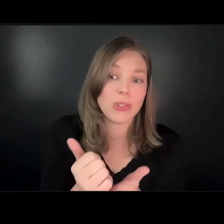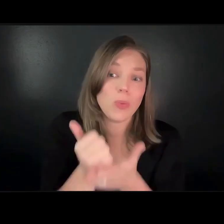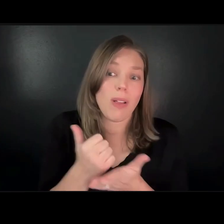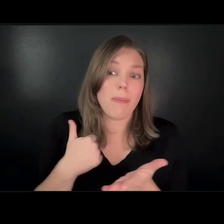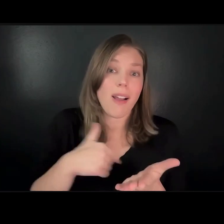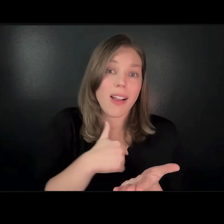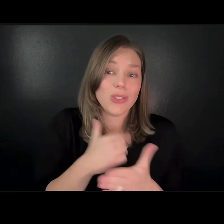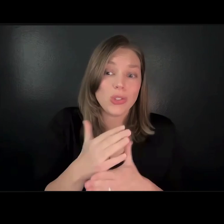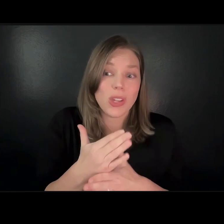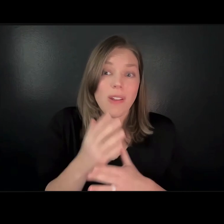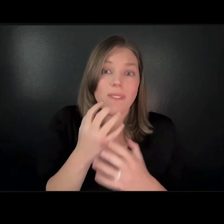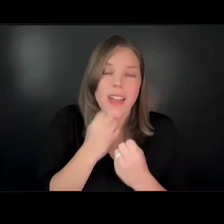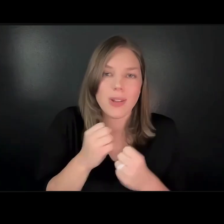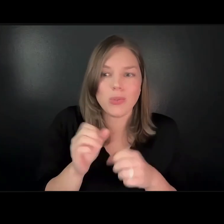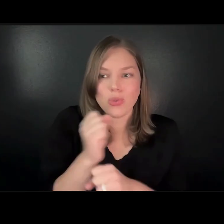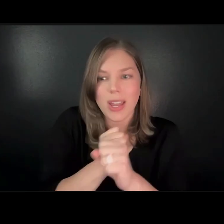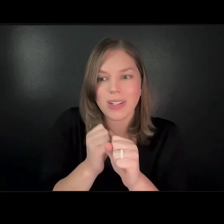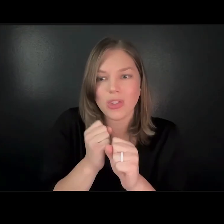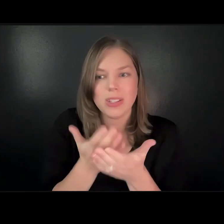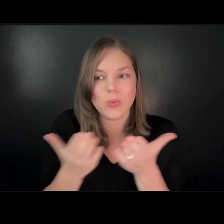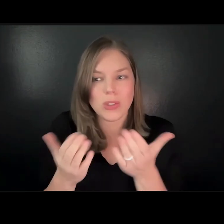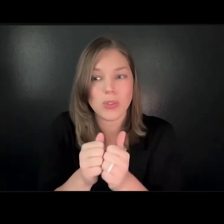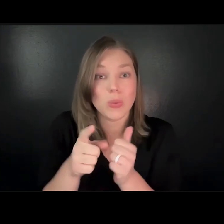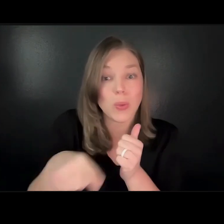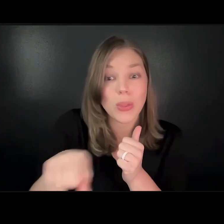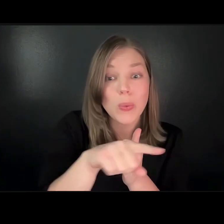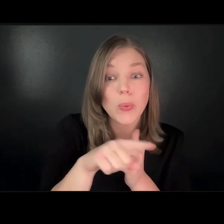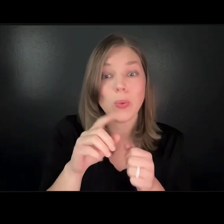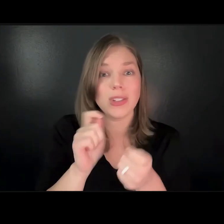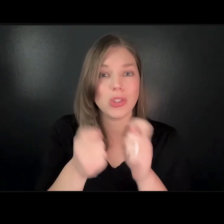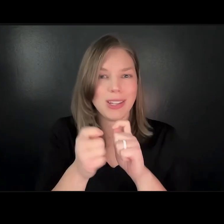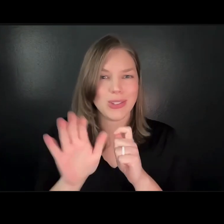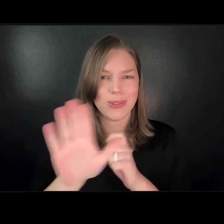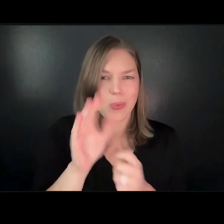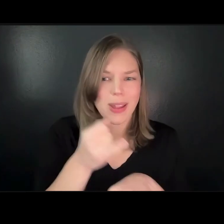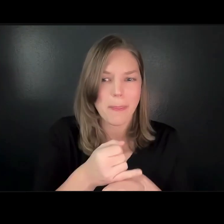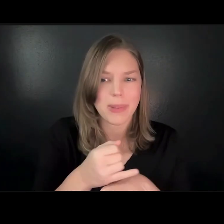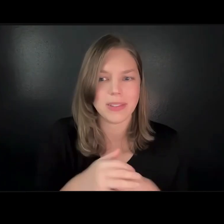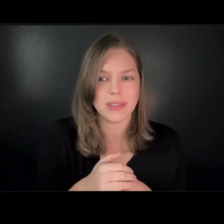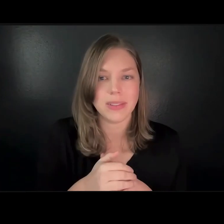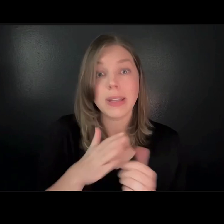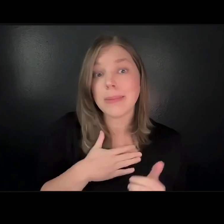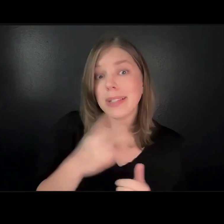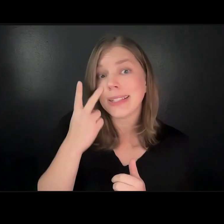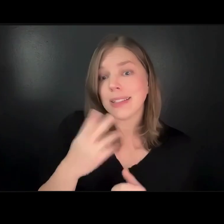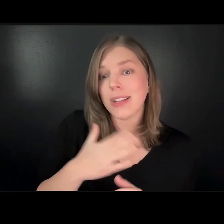This information helps us share strategies with you. So please see our DPAIS website if you